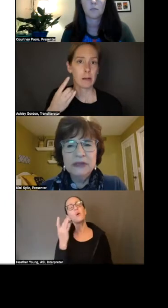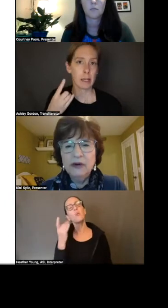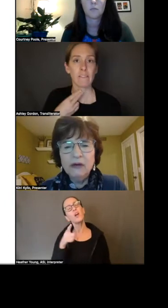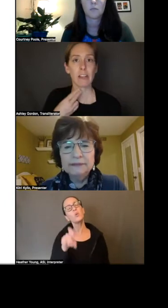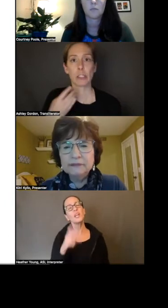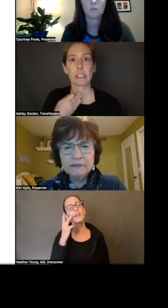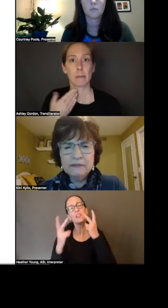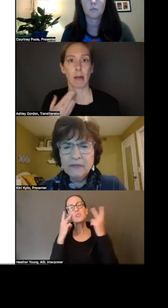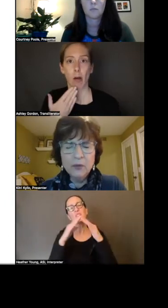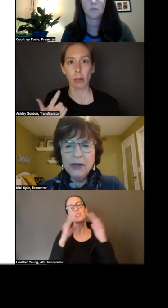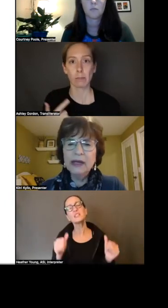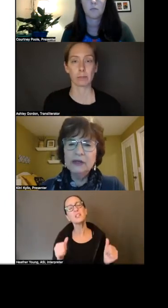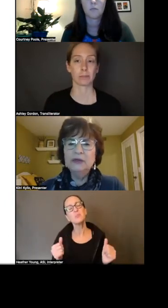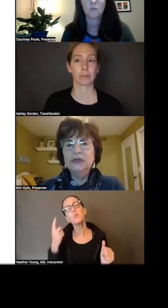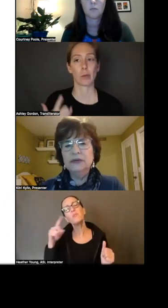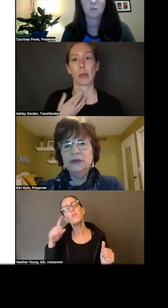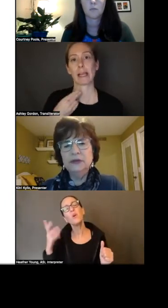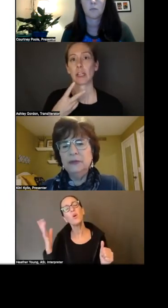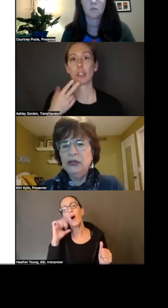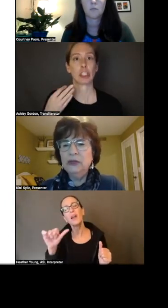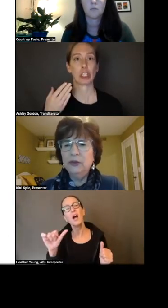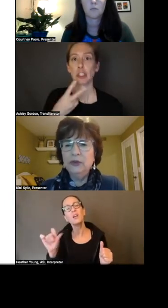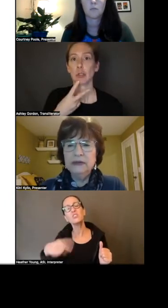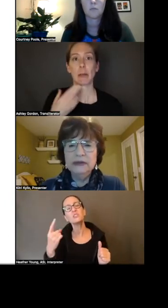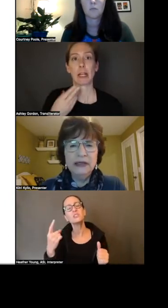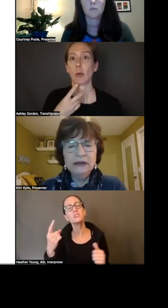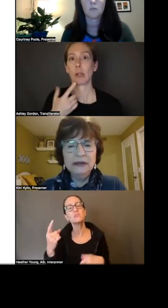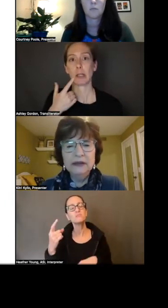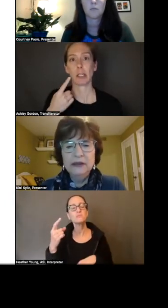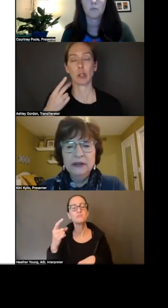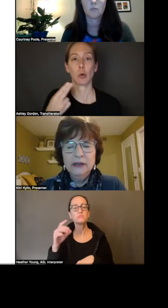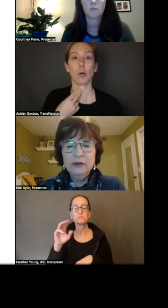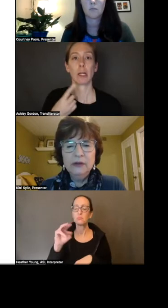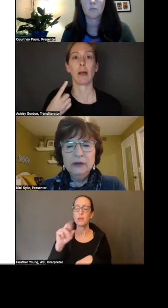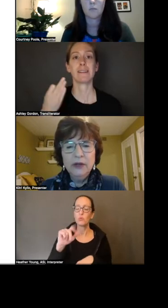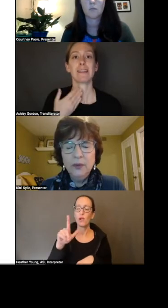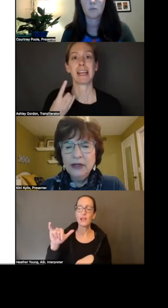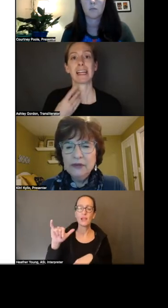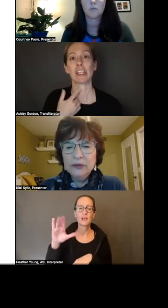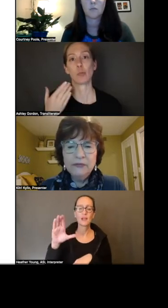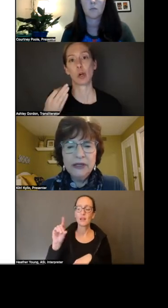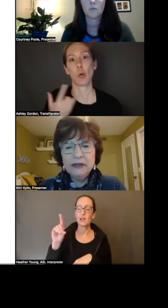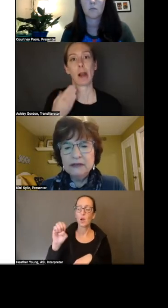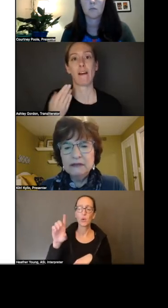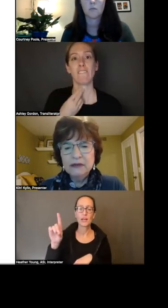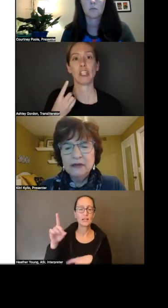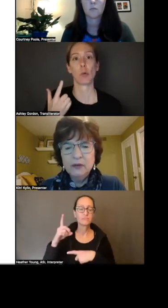at all? Why can't you just use manually-coded signed English?" or, "Why not visual phonics?"